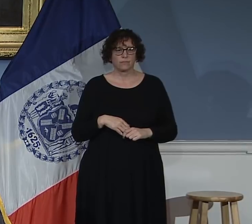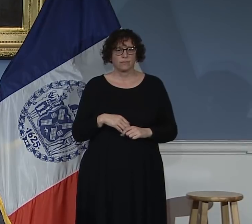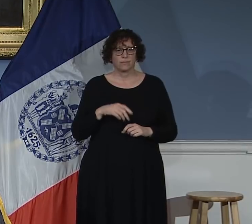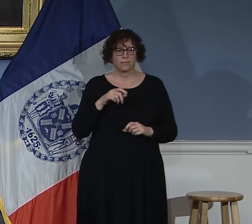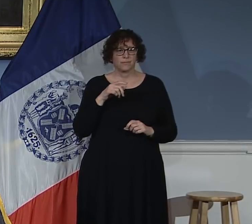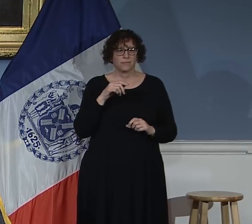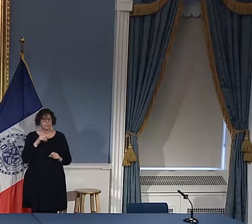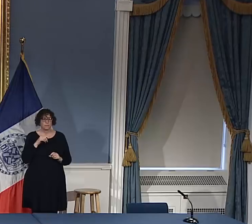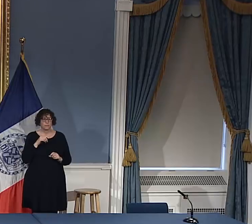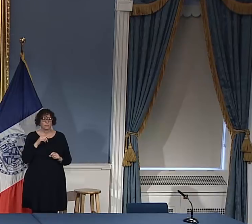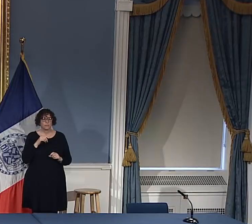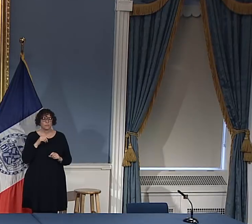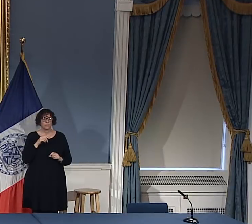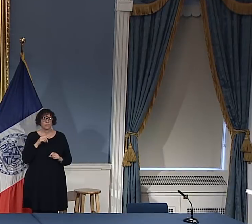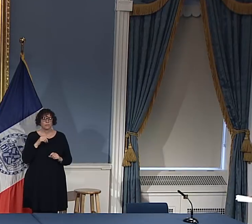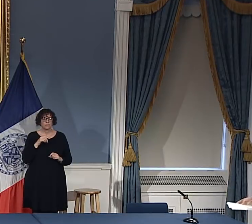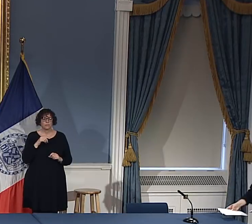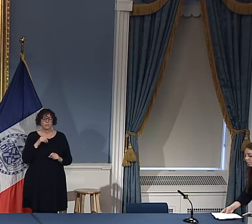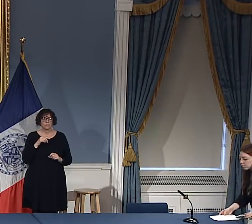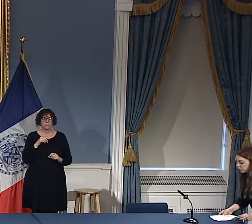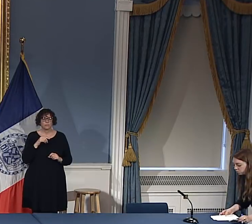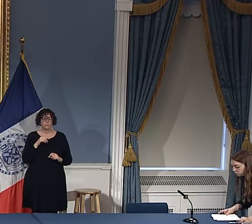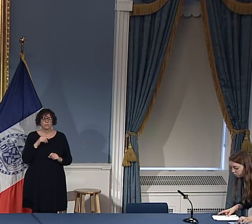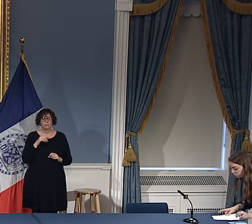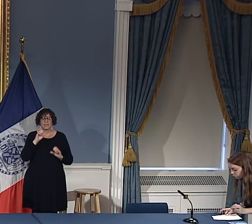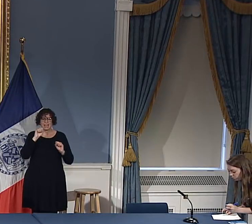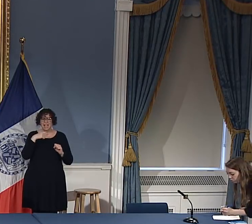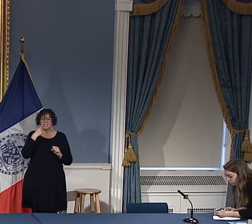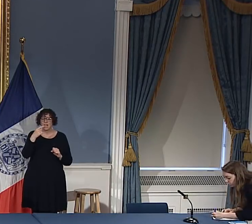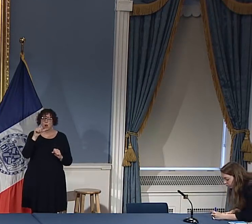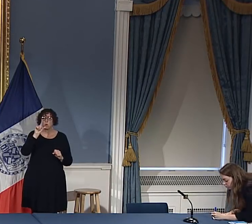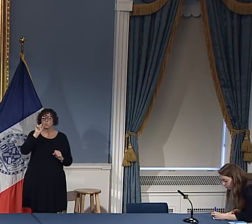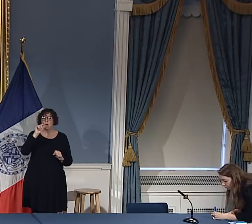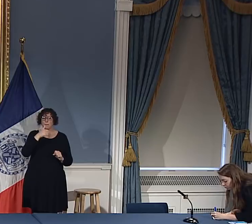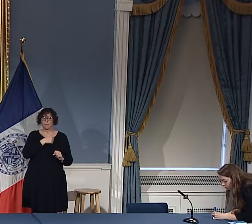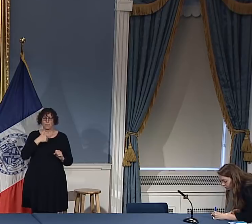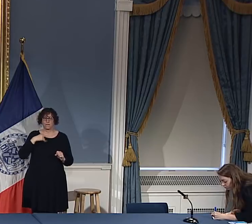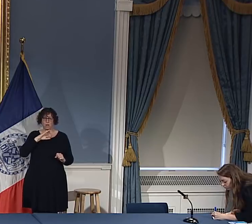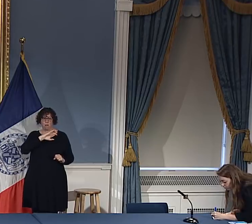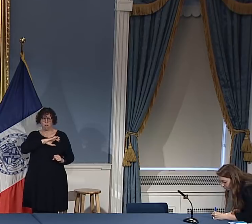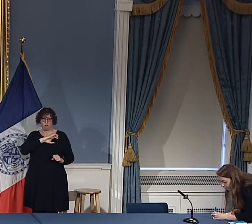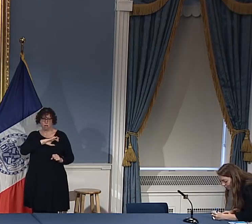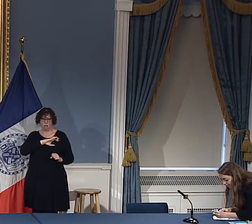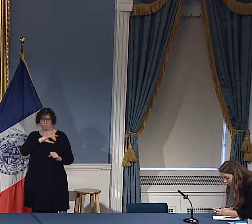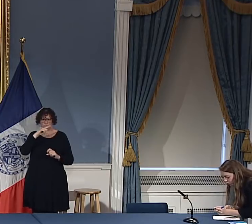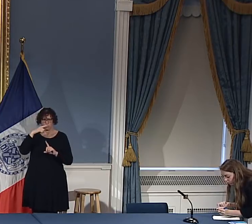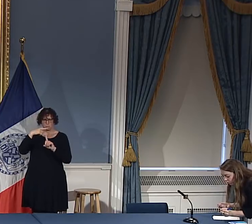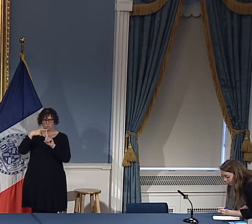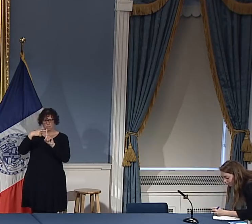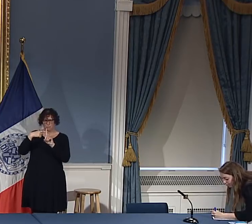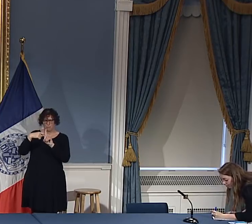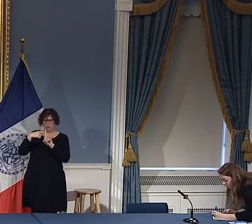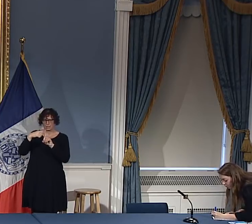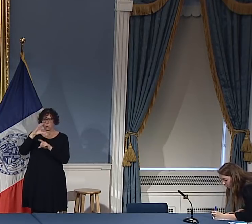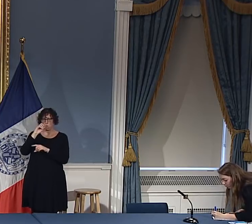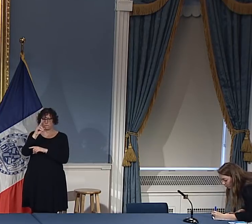MUCH. MAYOR, CAN YOU CONRMFI REPORTS THAT 20 MEMBERS OF NDYP HAVE TESTED POSITIVE RFO COVID-19?